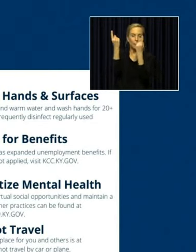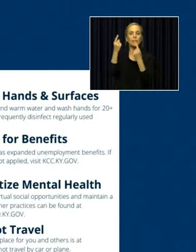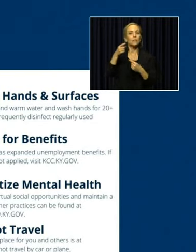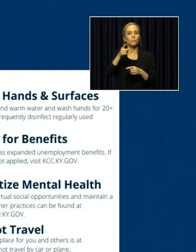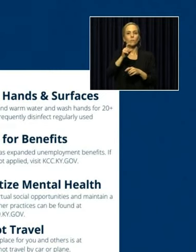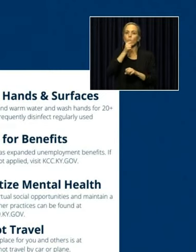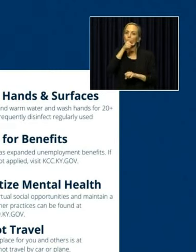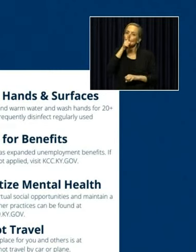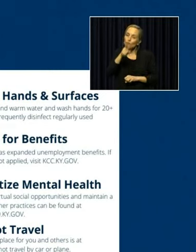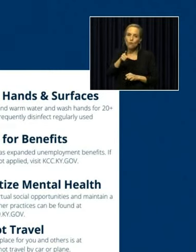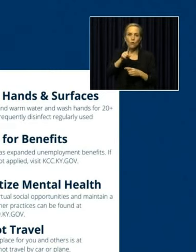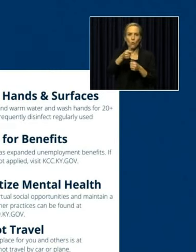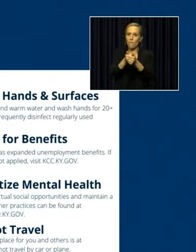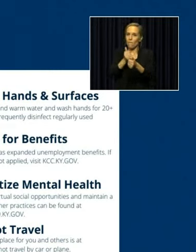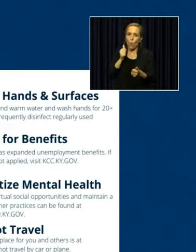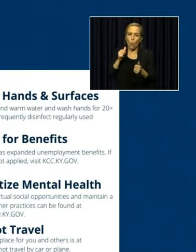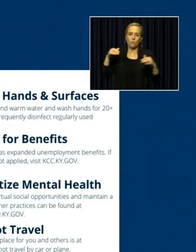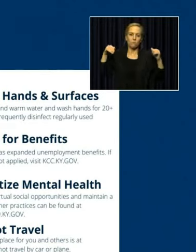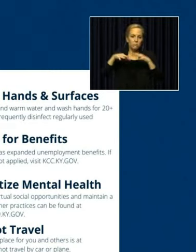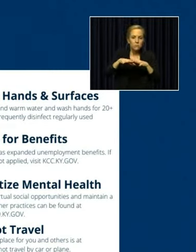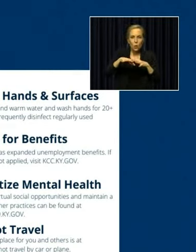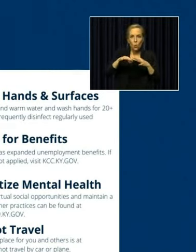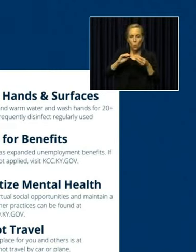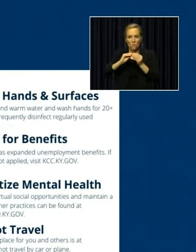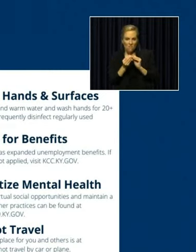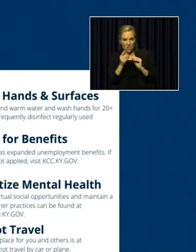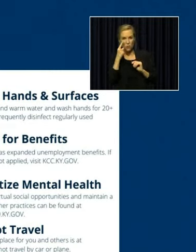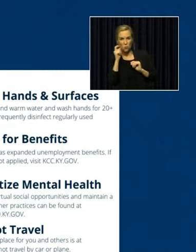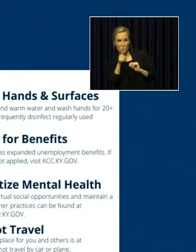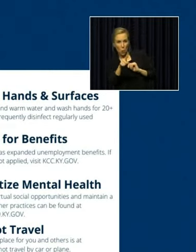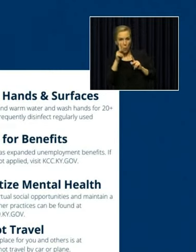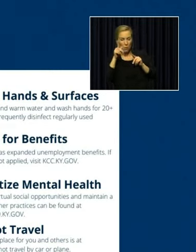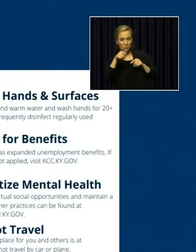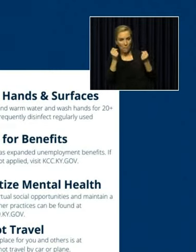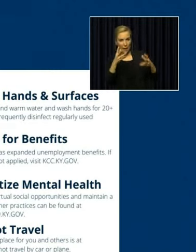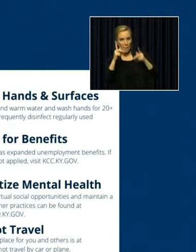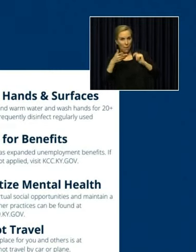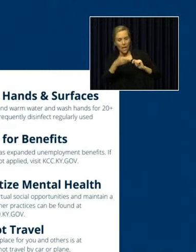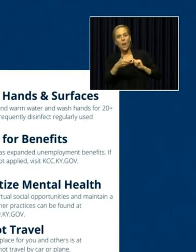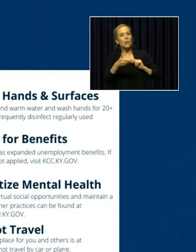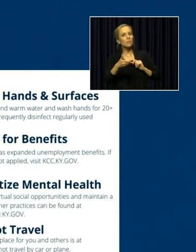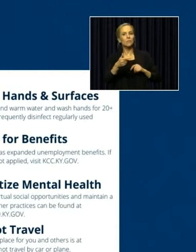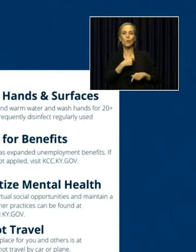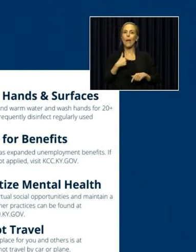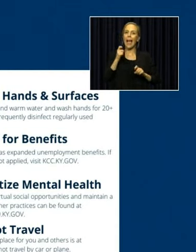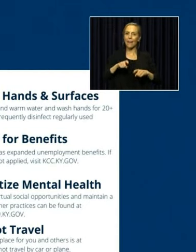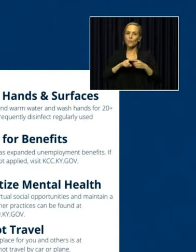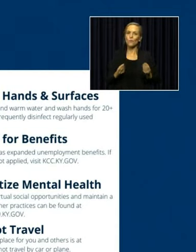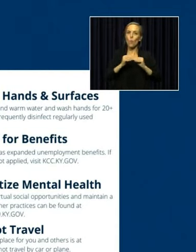CORONAVIRUS SAT. MAKE SURE YOU USE TELEHEALTH. NUMBER THREE, IF YOU ARE SICK, IF YOU ARE REALLY SICK, YOU NEED